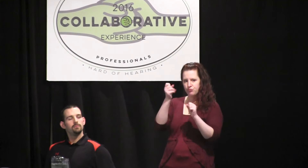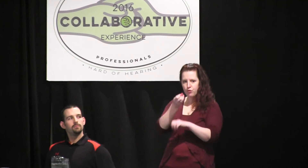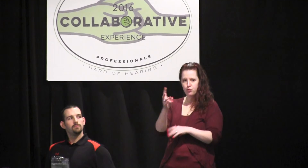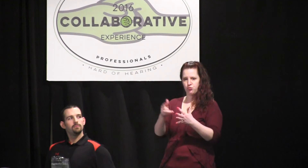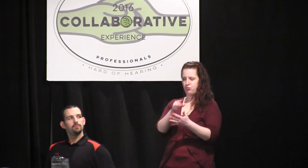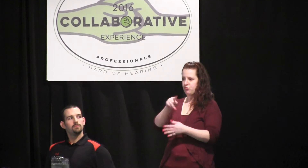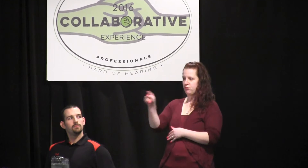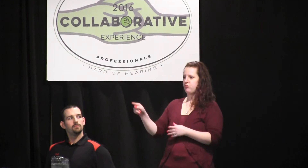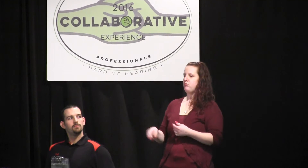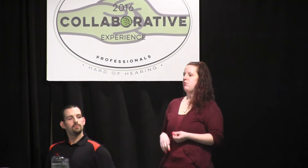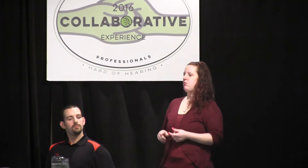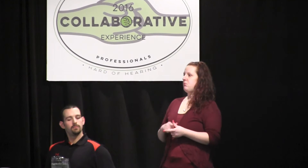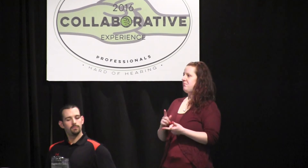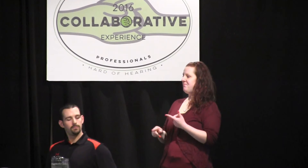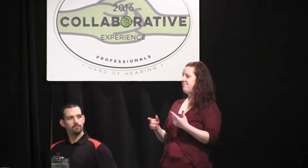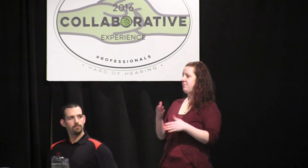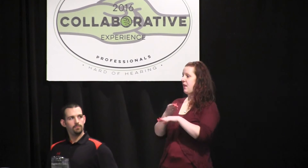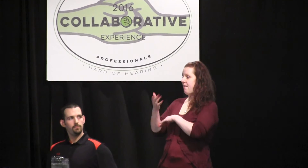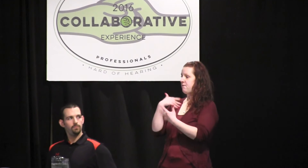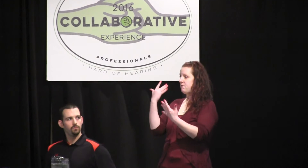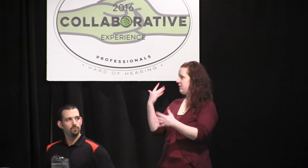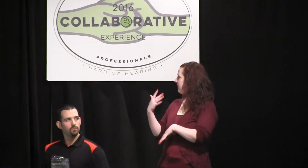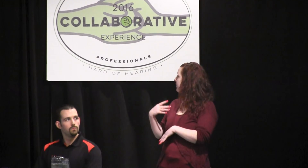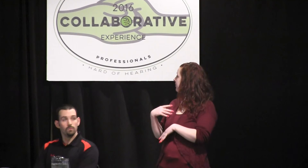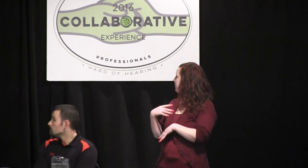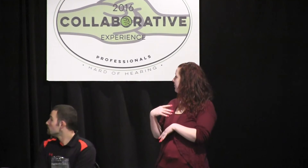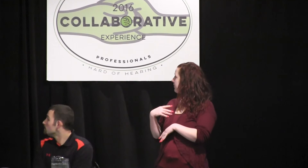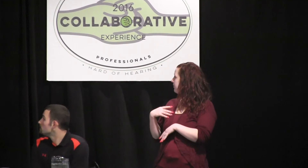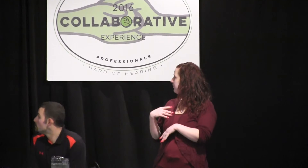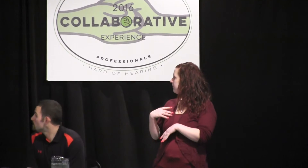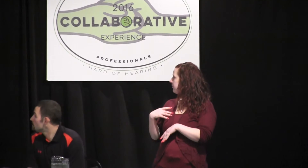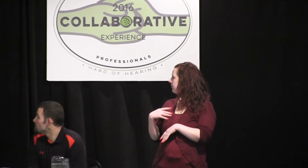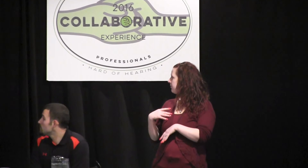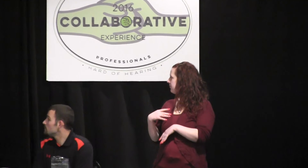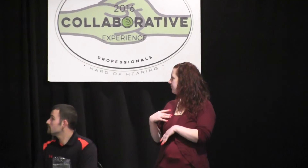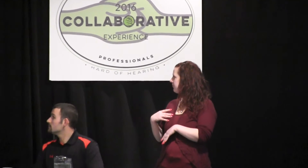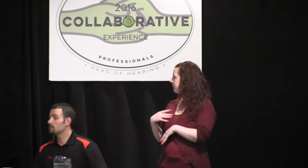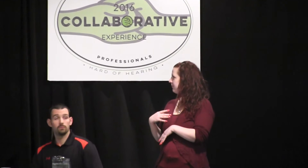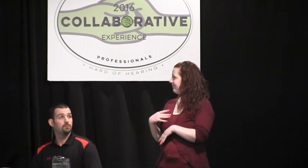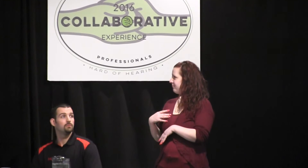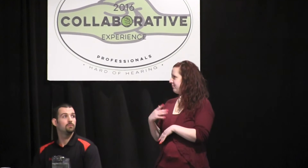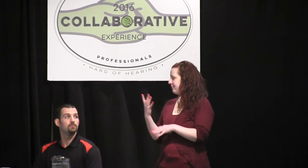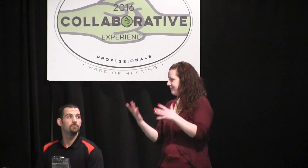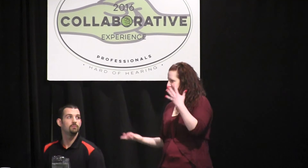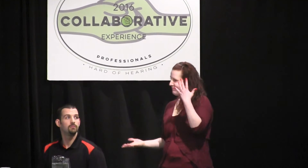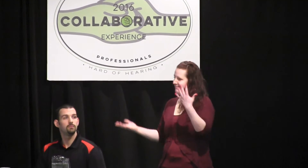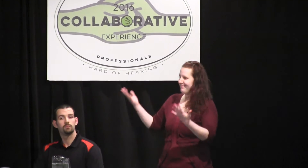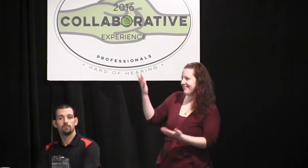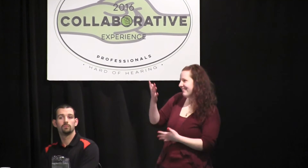I also had some deaf, hard of hearing classes. And -- Elise: Did you interpreters --